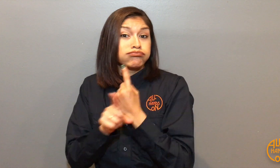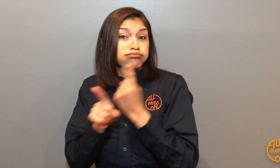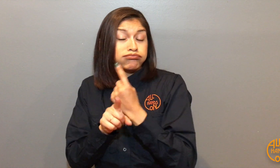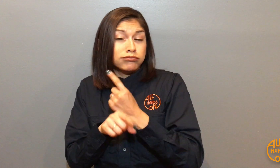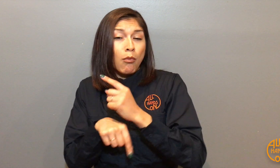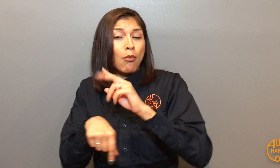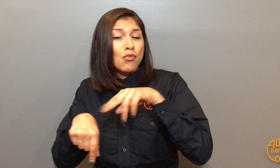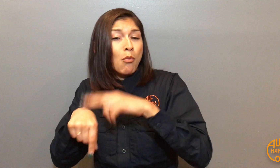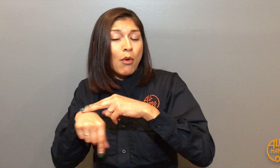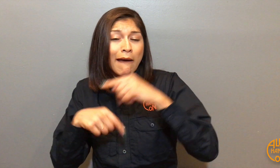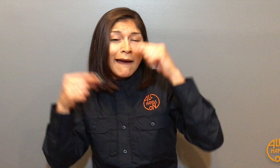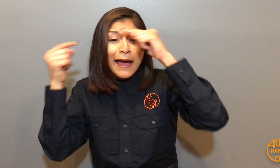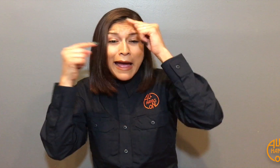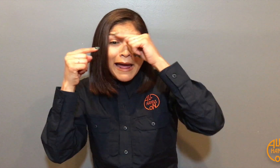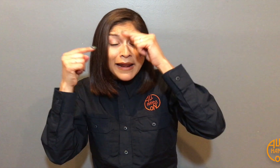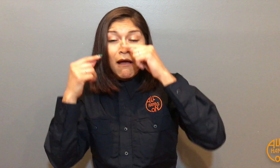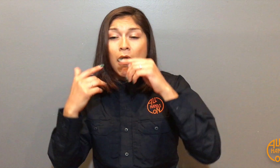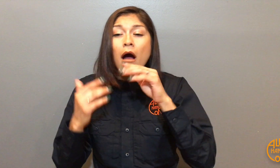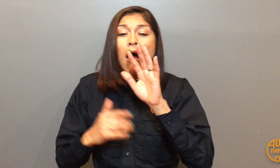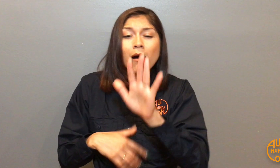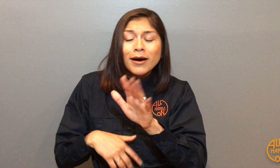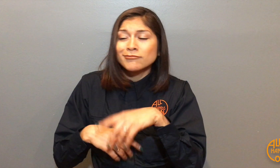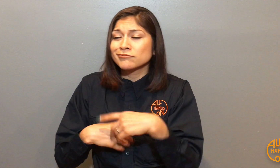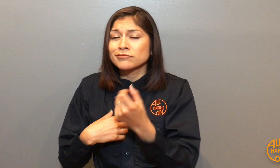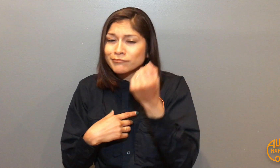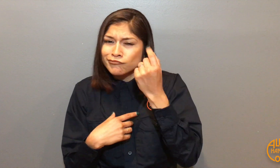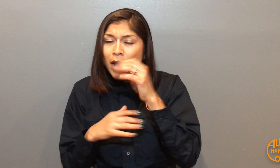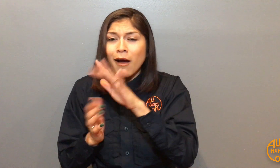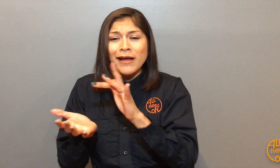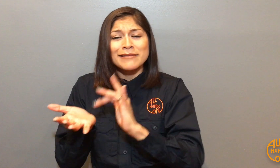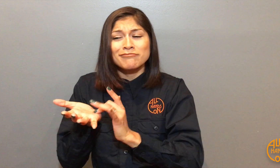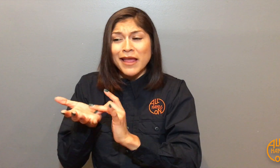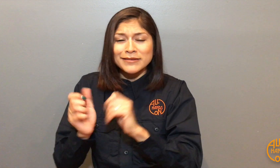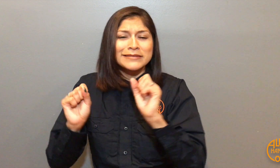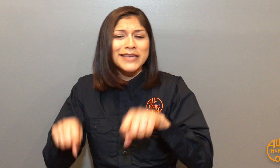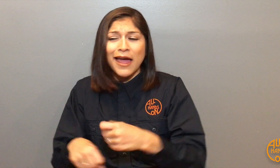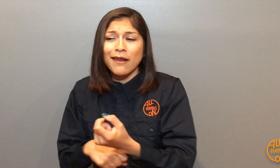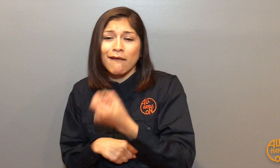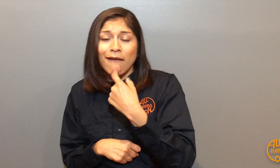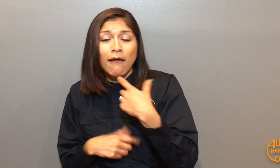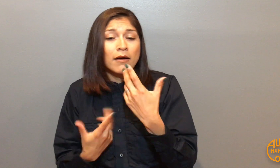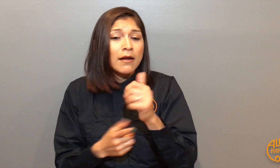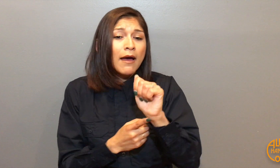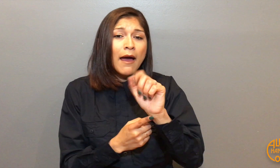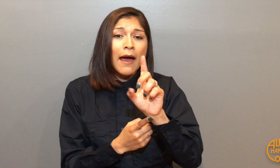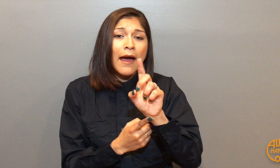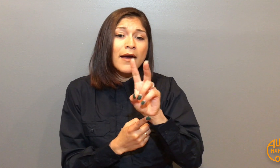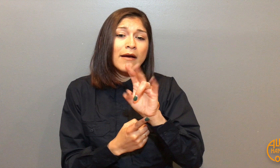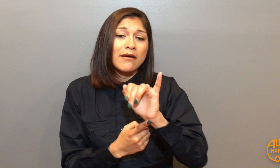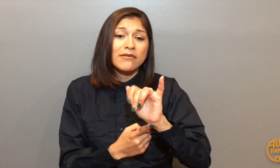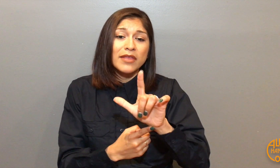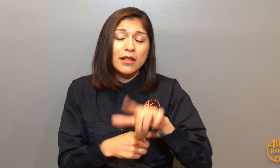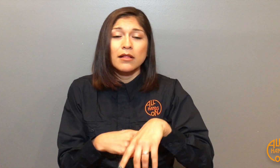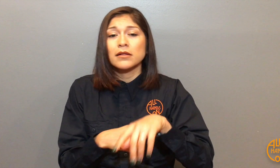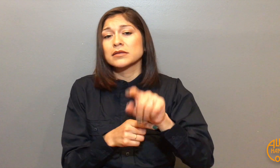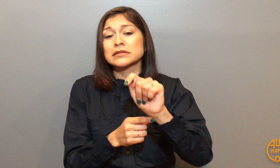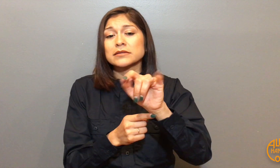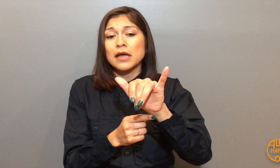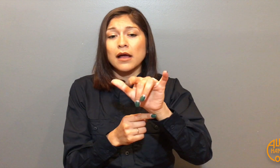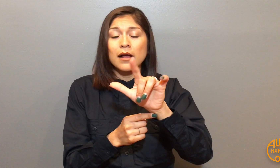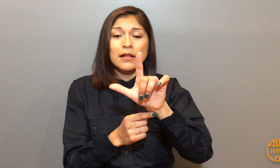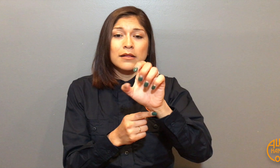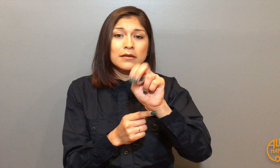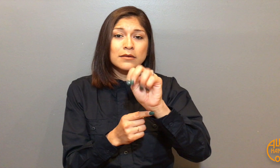unusual or bad headache, particularly if it started suddenly, recognize that